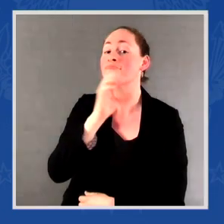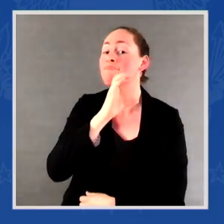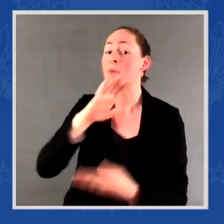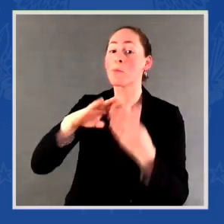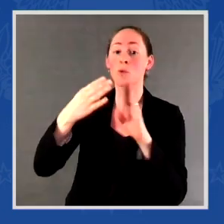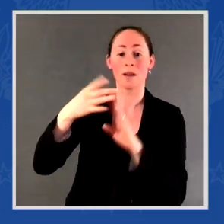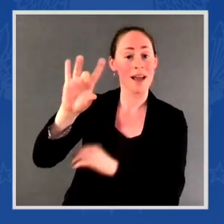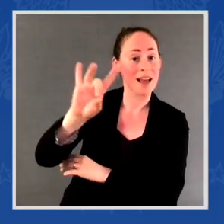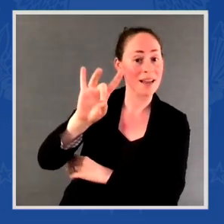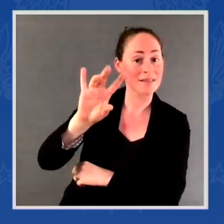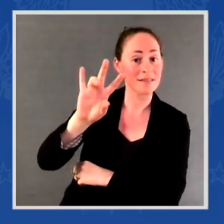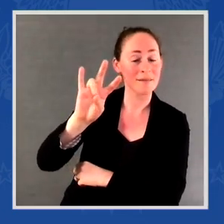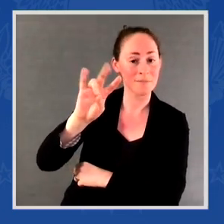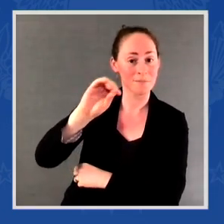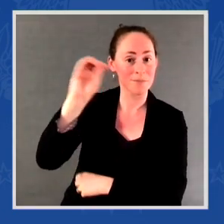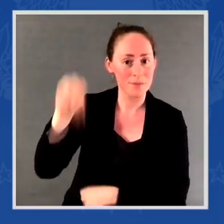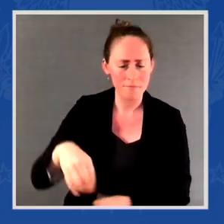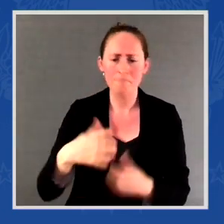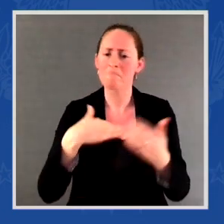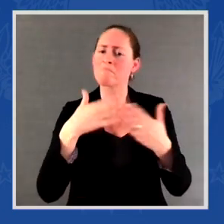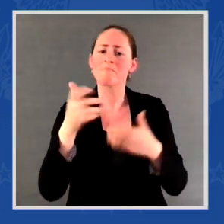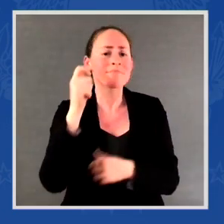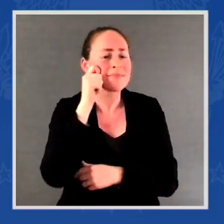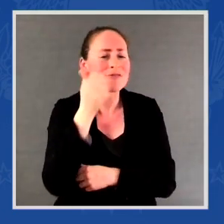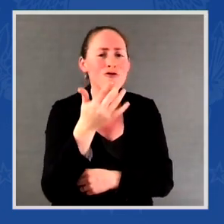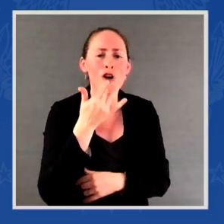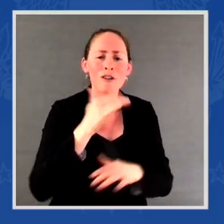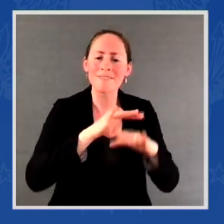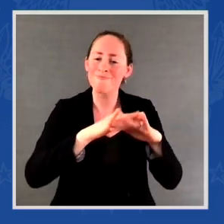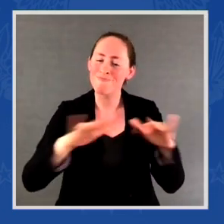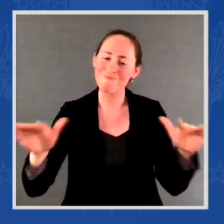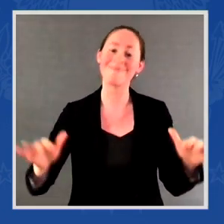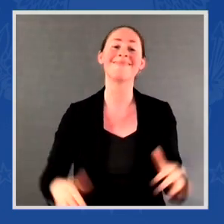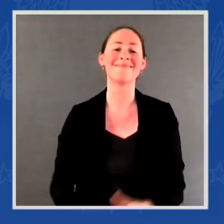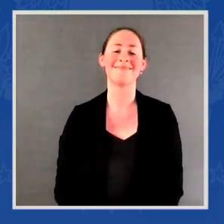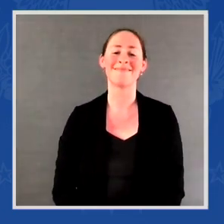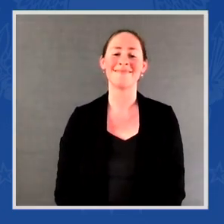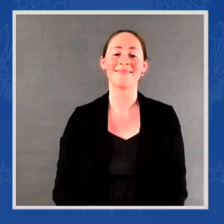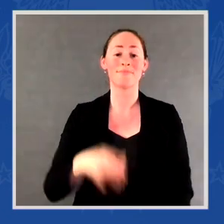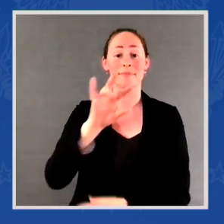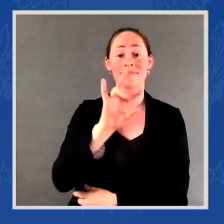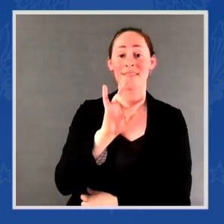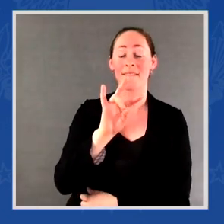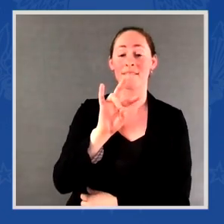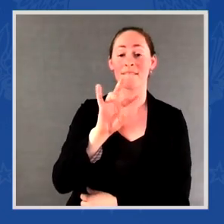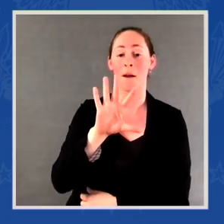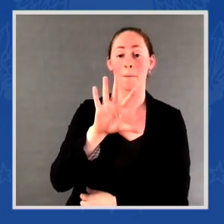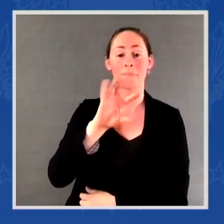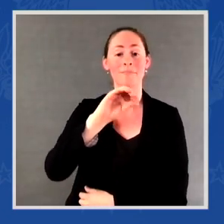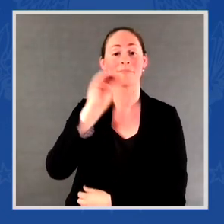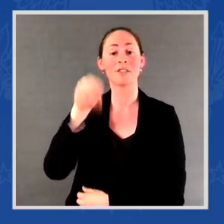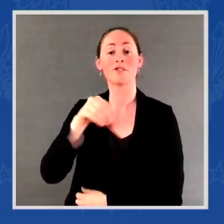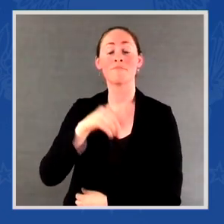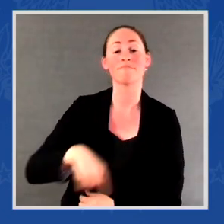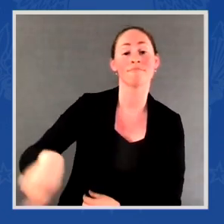75 percent of adults ages 40 and up have gotten a shot; and 70 percent of those age 30 and up.